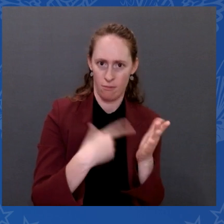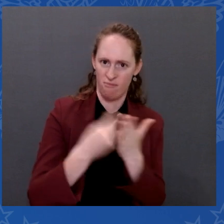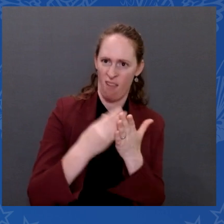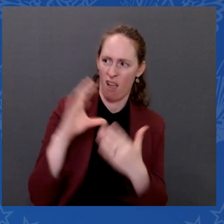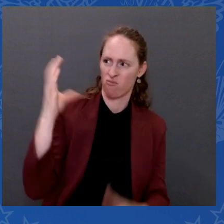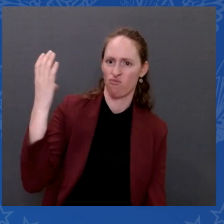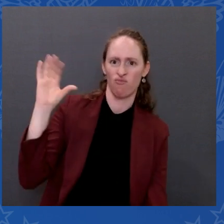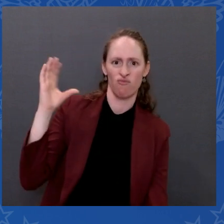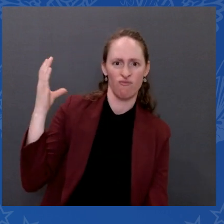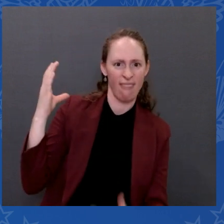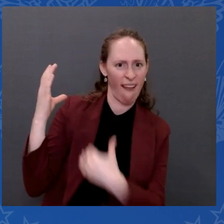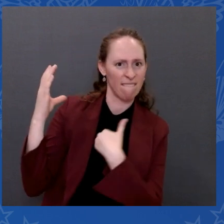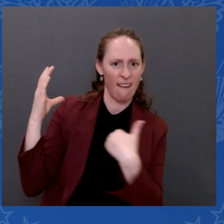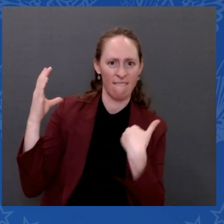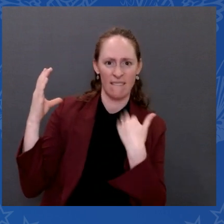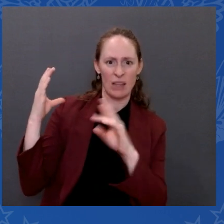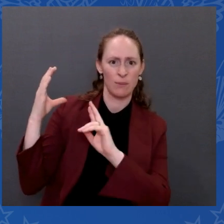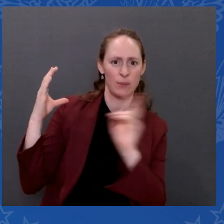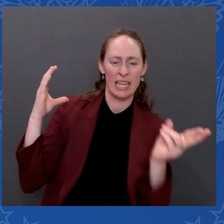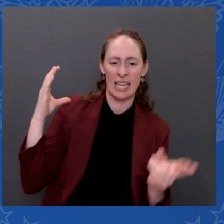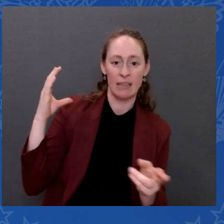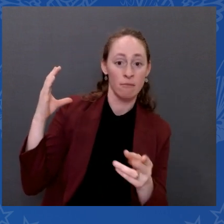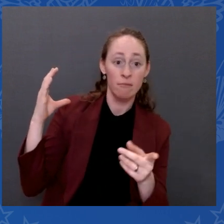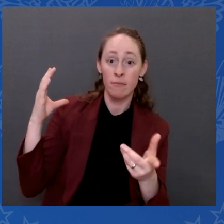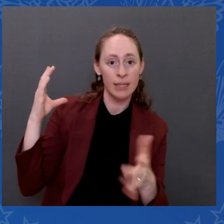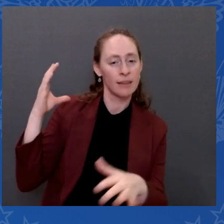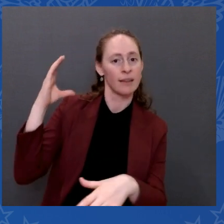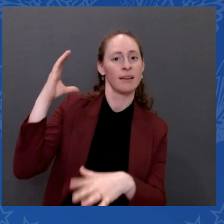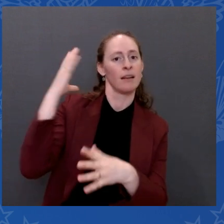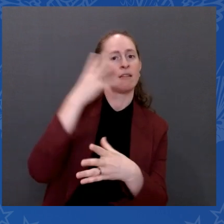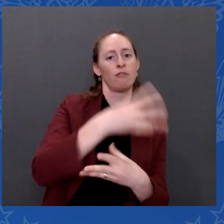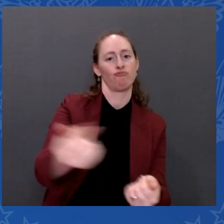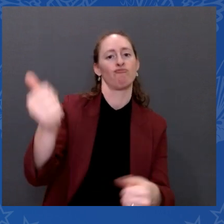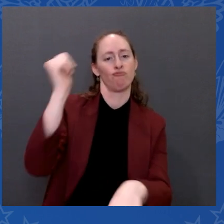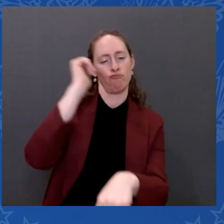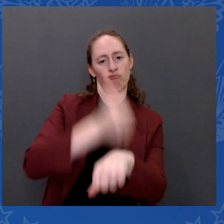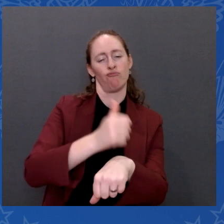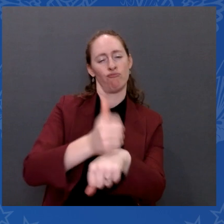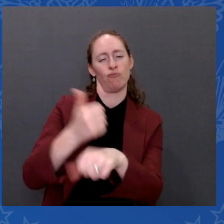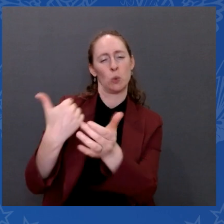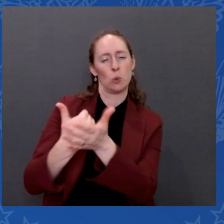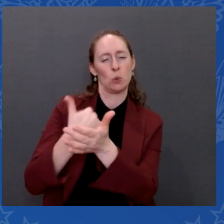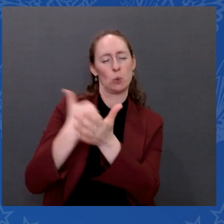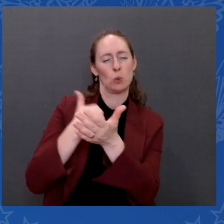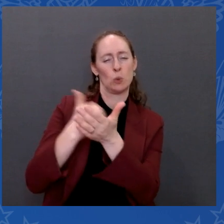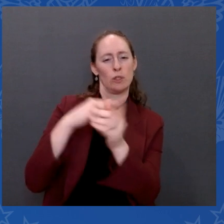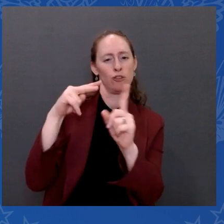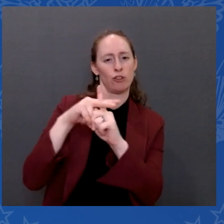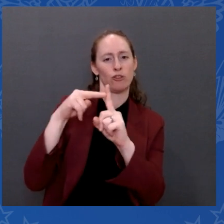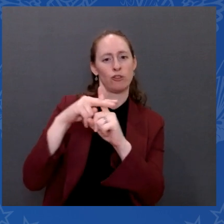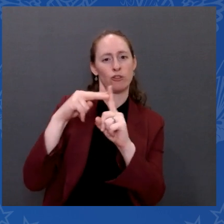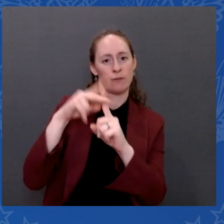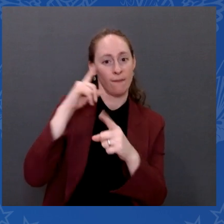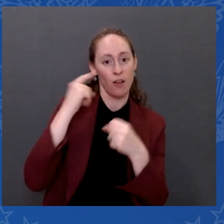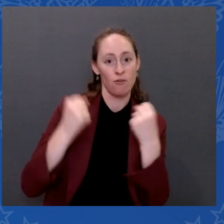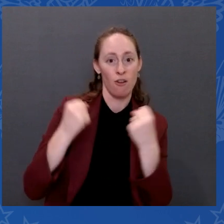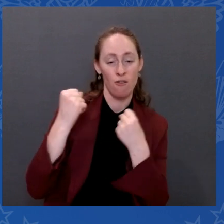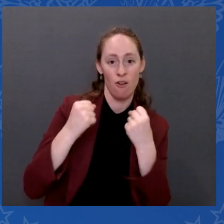all throughout America, along our highways and the like, and -- but that doesn't even count the battery technologies